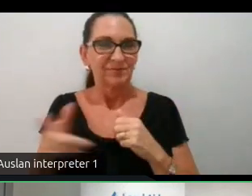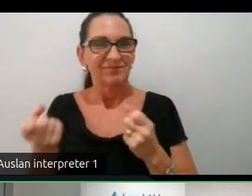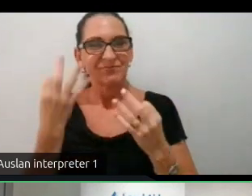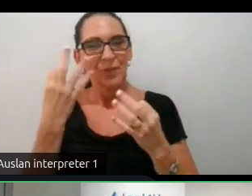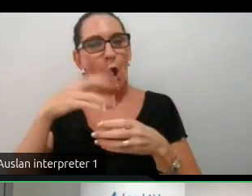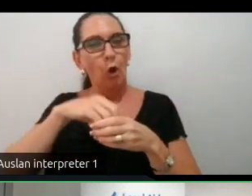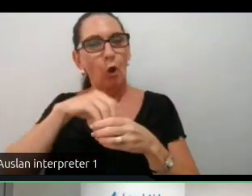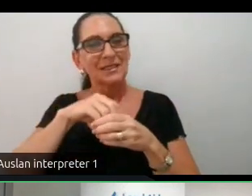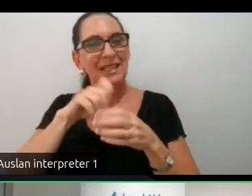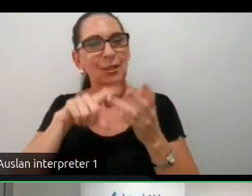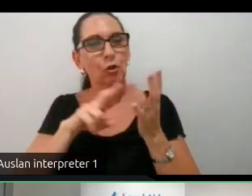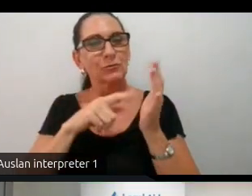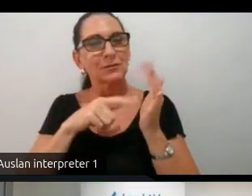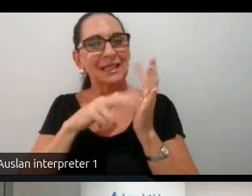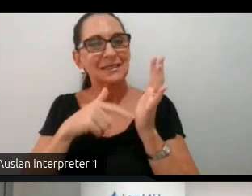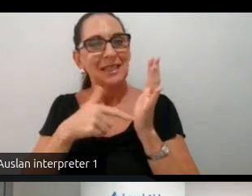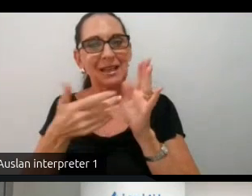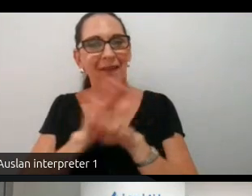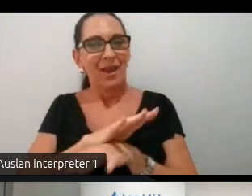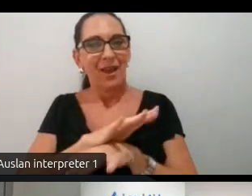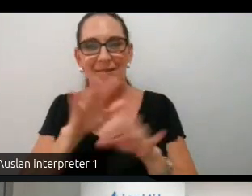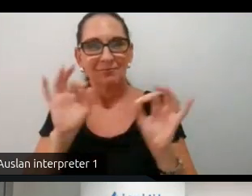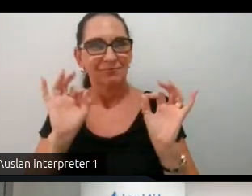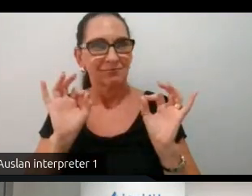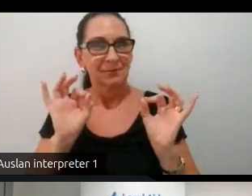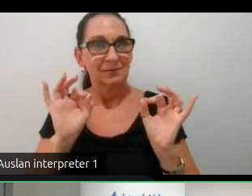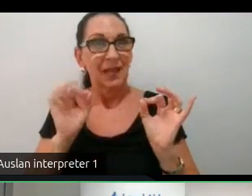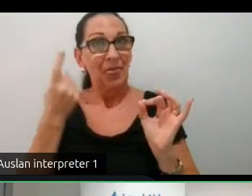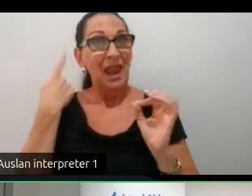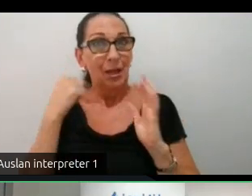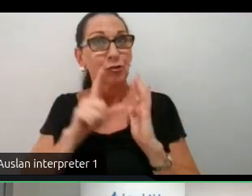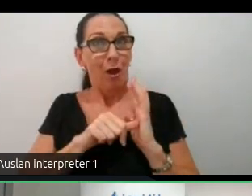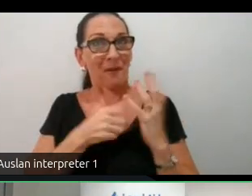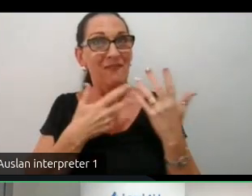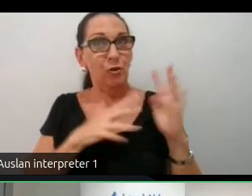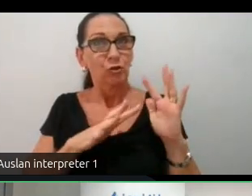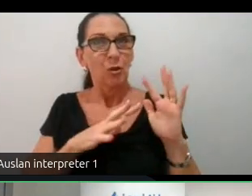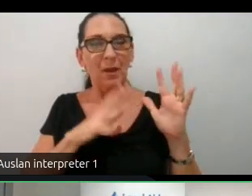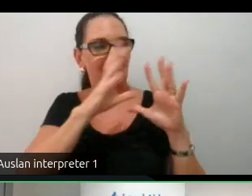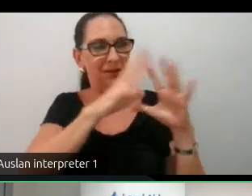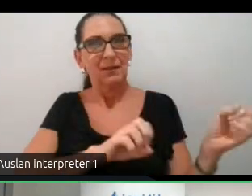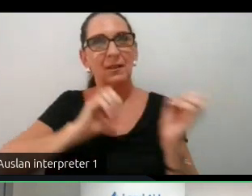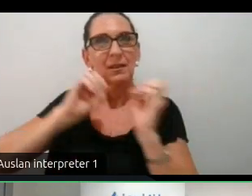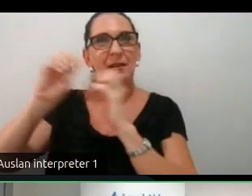have any contents cover for his stuff yet. He did have it last time, but all his stuff is still in a